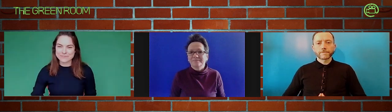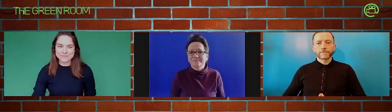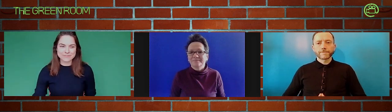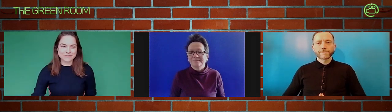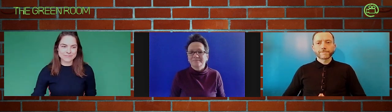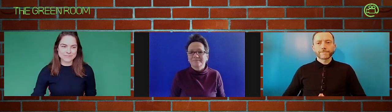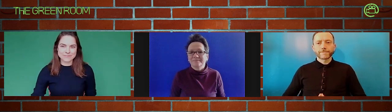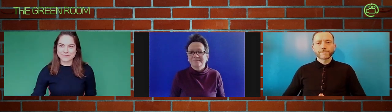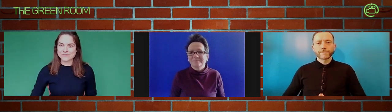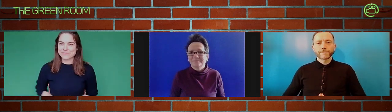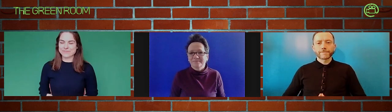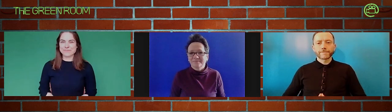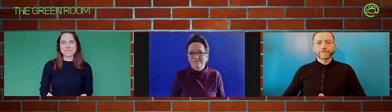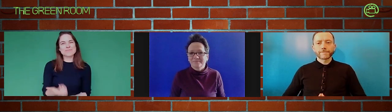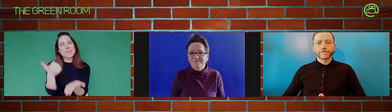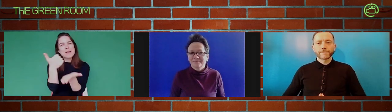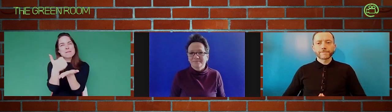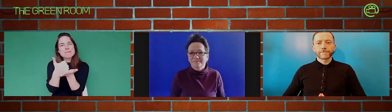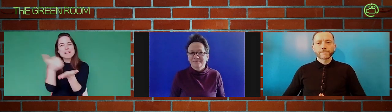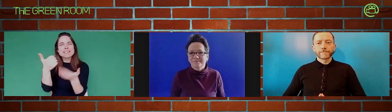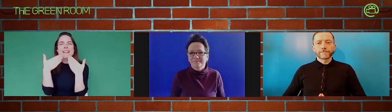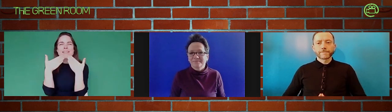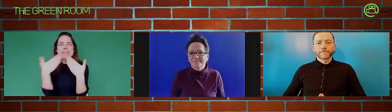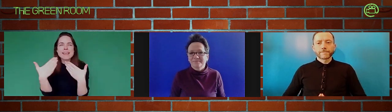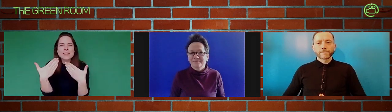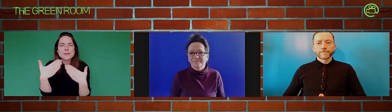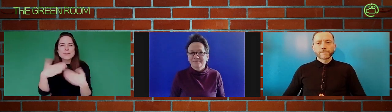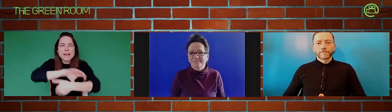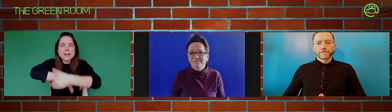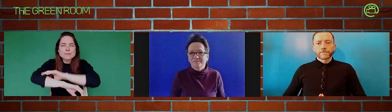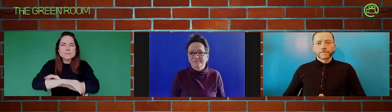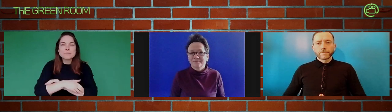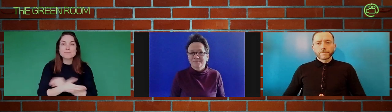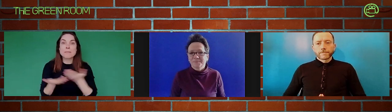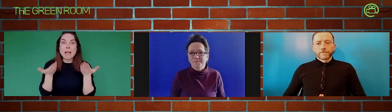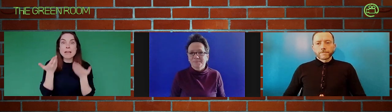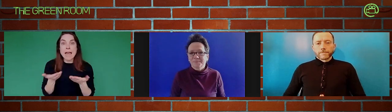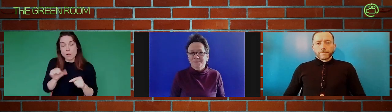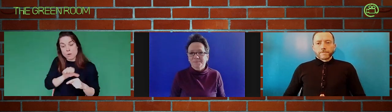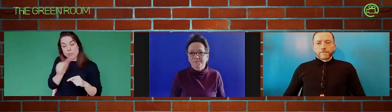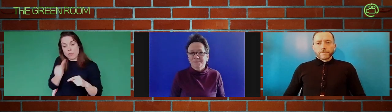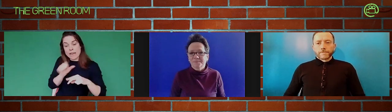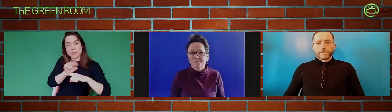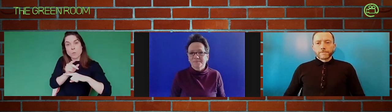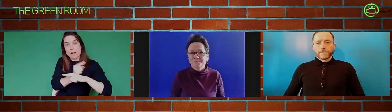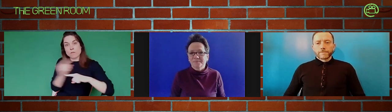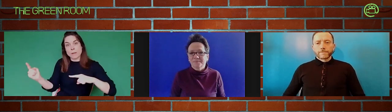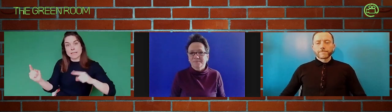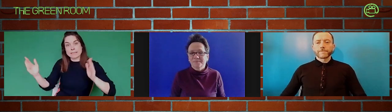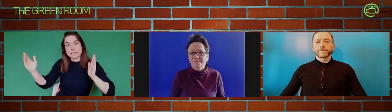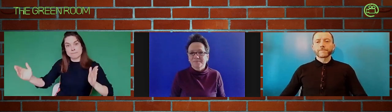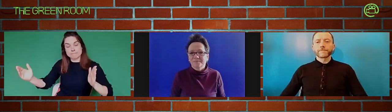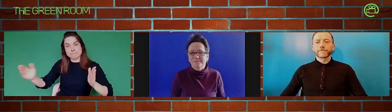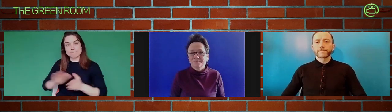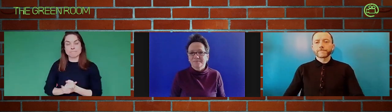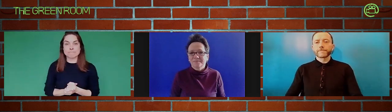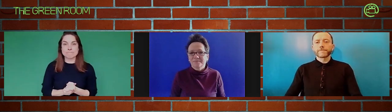Amazing! Thank you, Anna. Over the next 12 weeks, we will be chatting with some of the most exciting